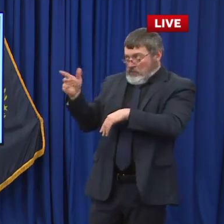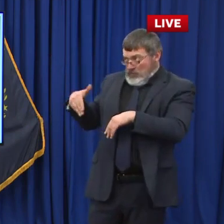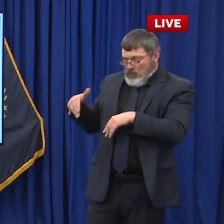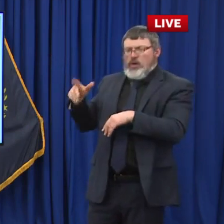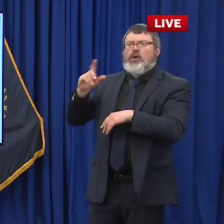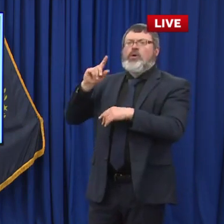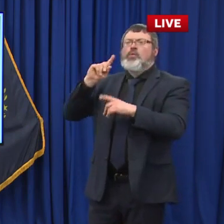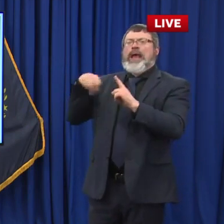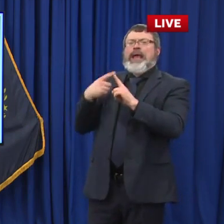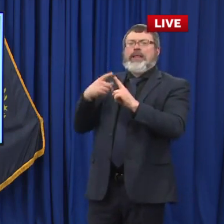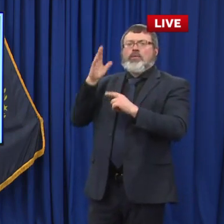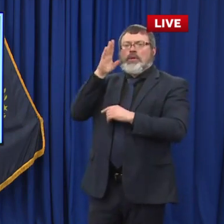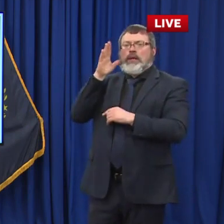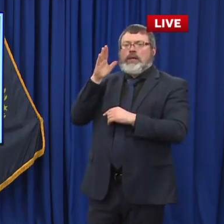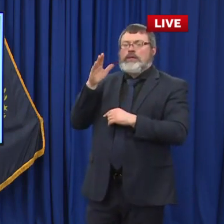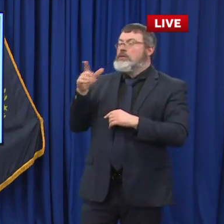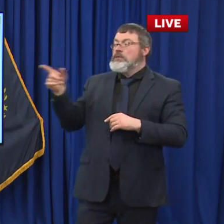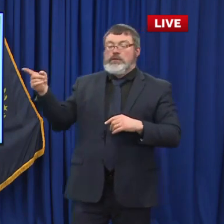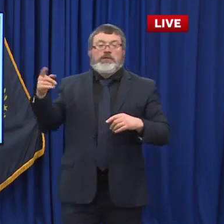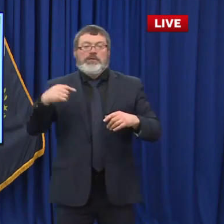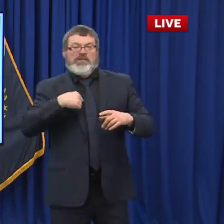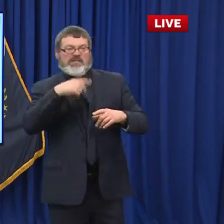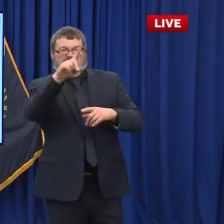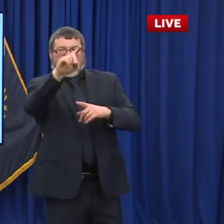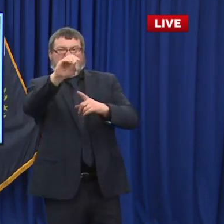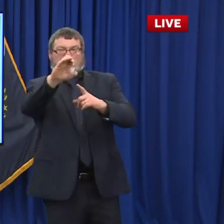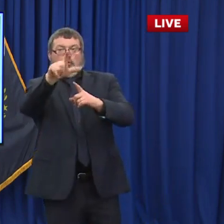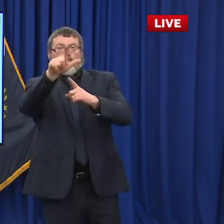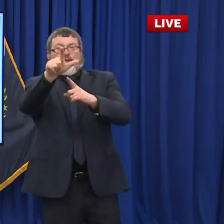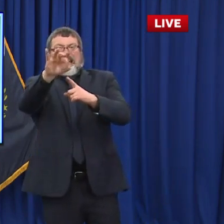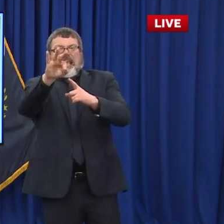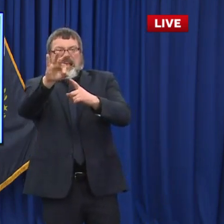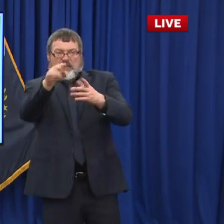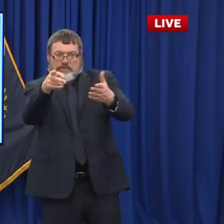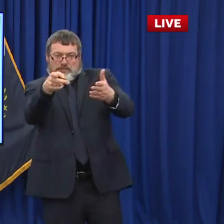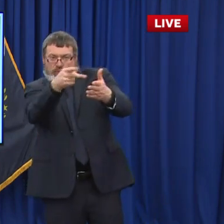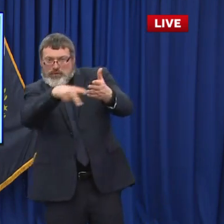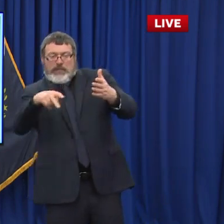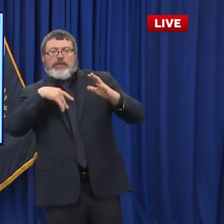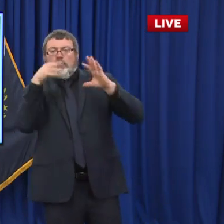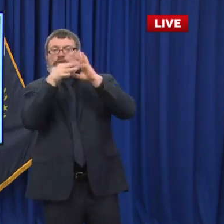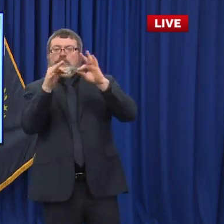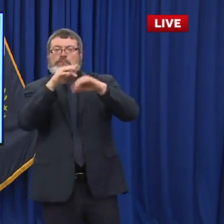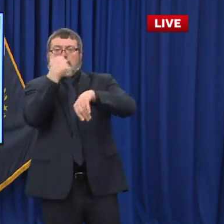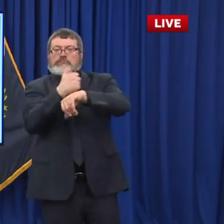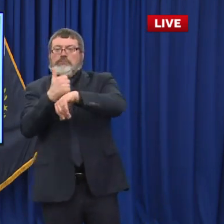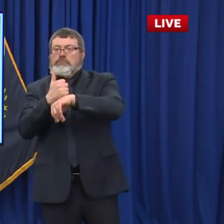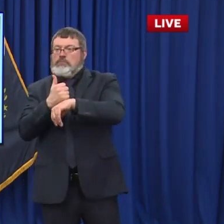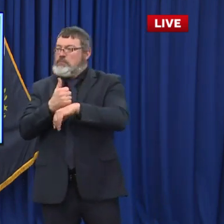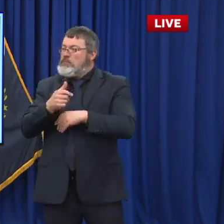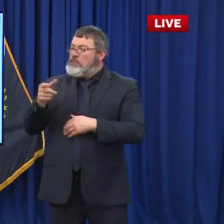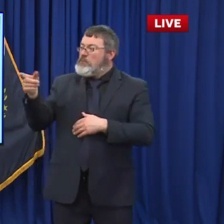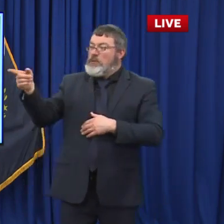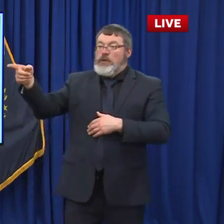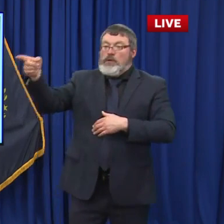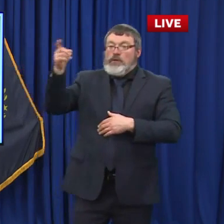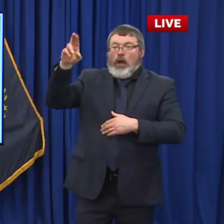WHEN DO WE EAT?